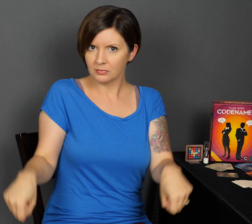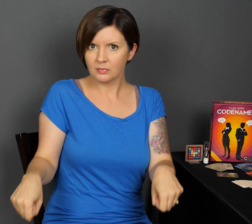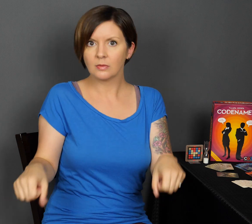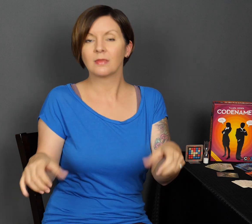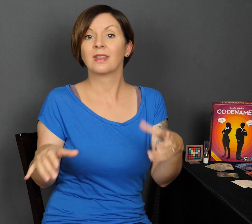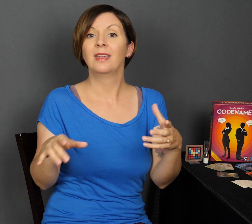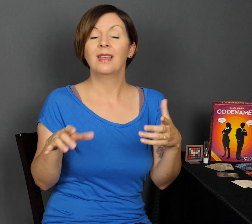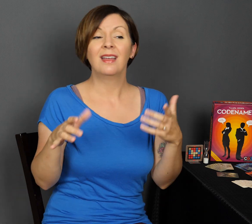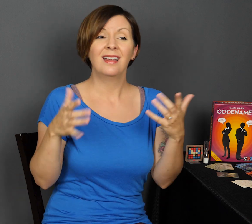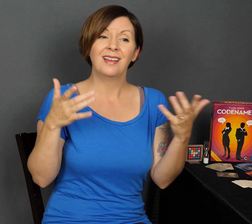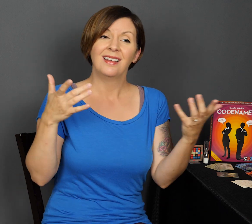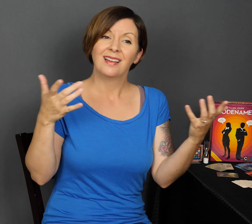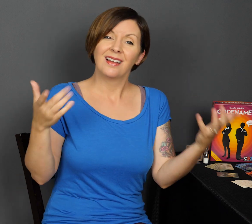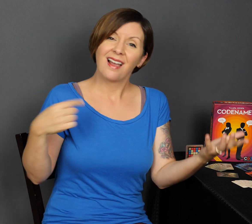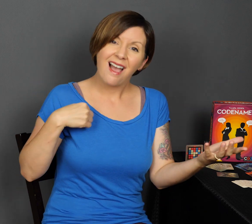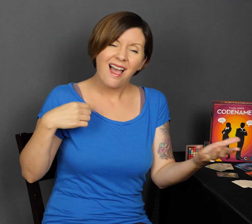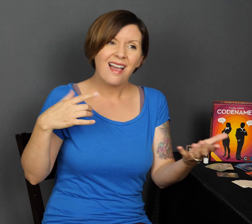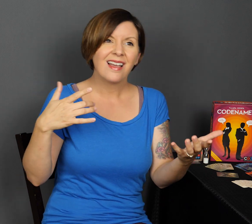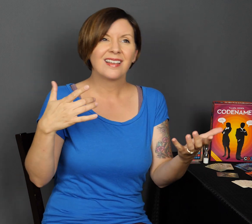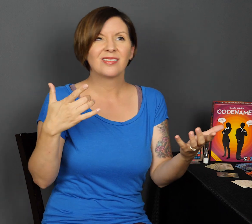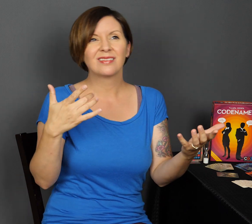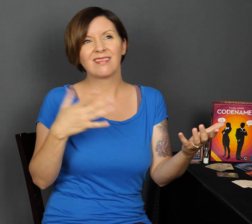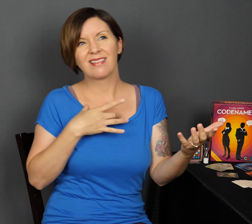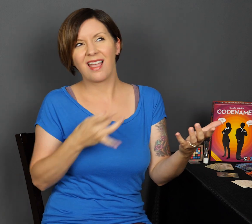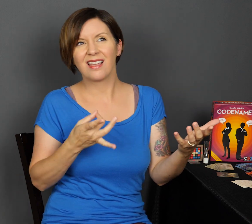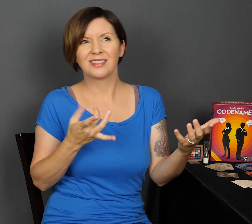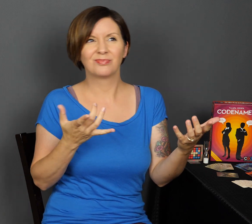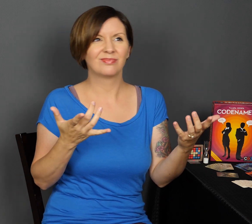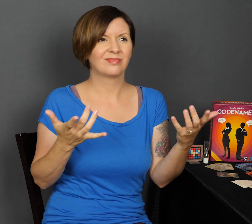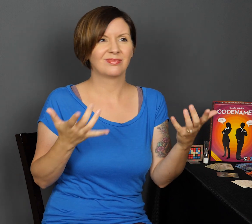They all sit in groups.